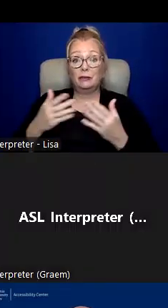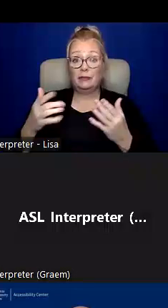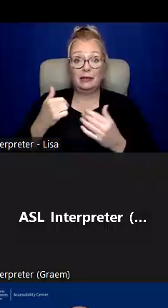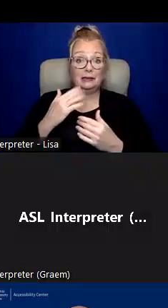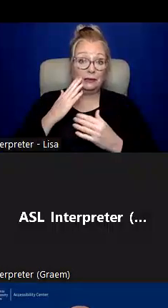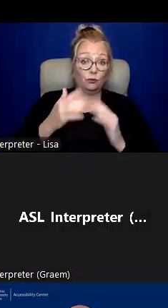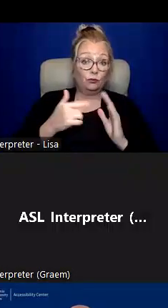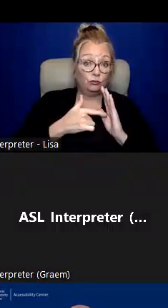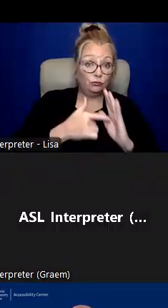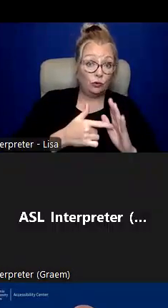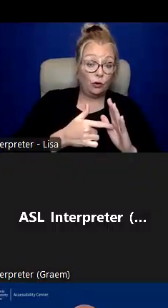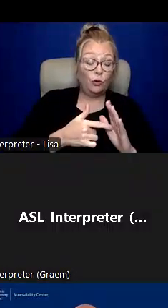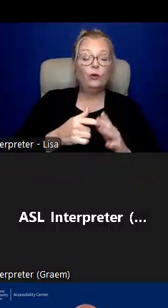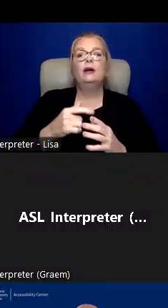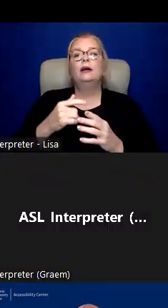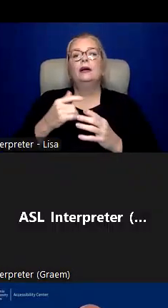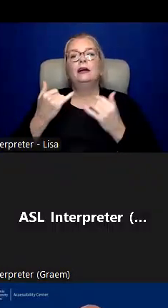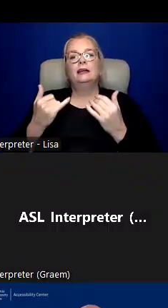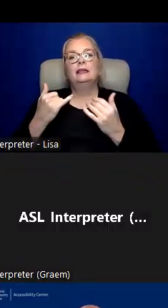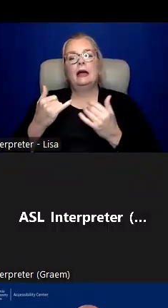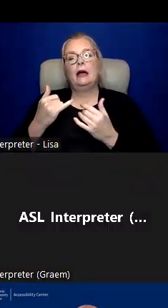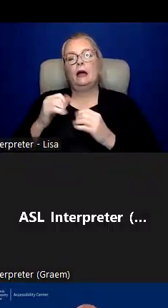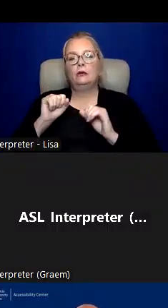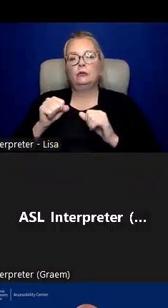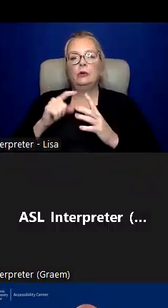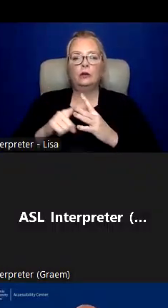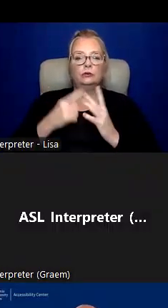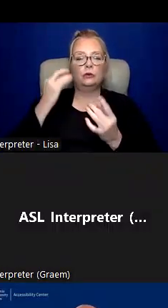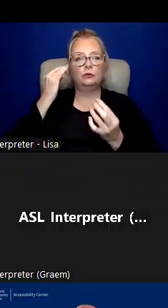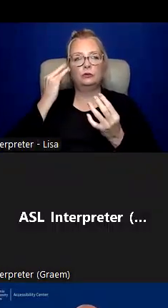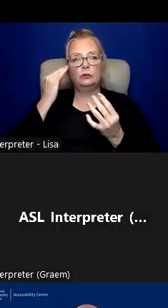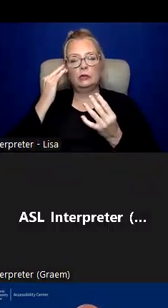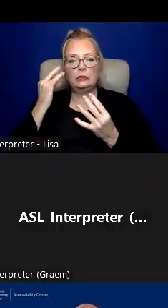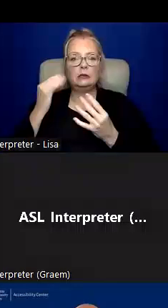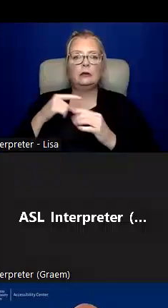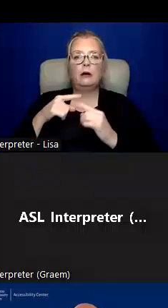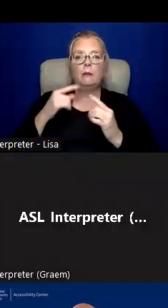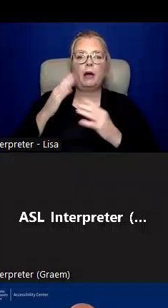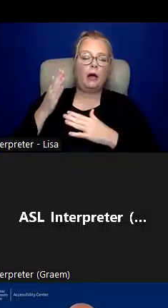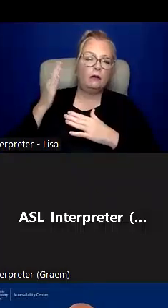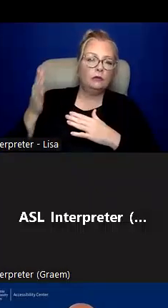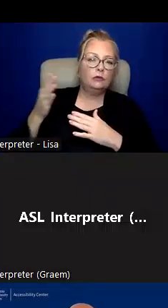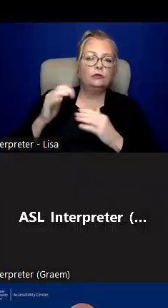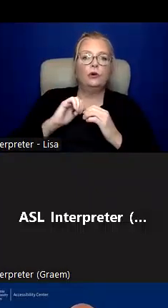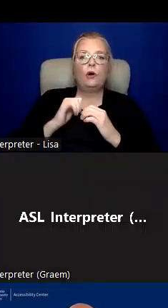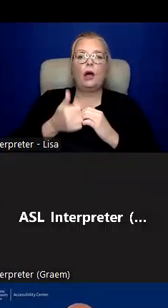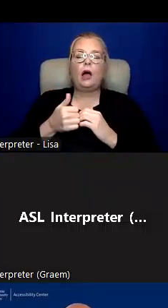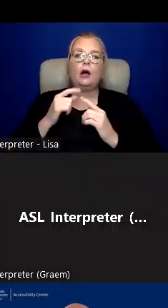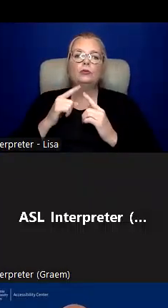some food for thought and give you some examples. So it's more concrete and kick-start your ideas and brainstorming for what you might